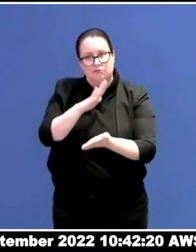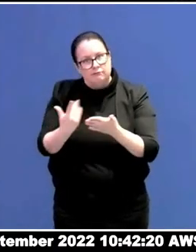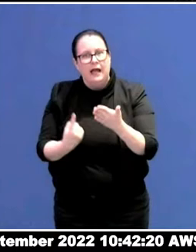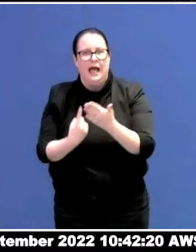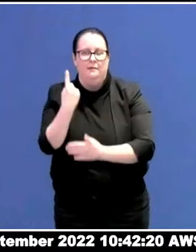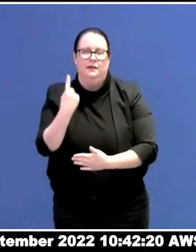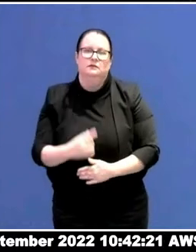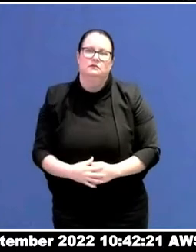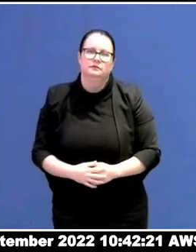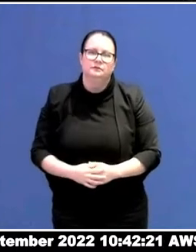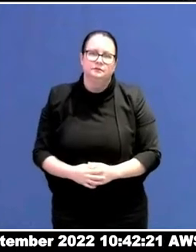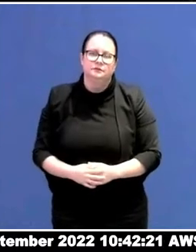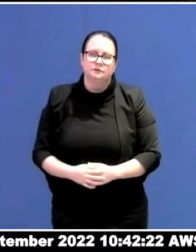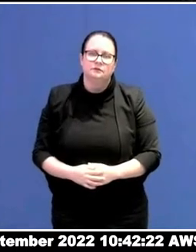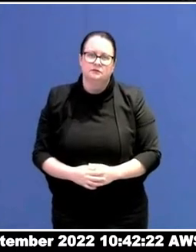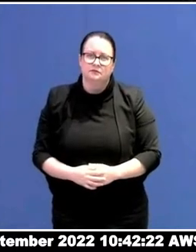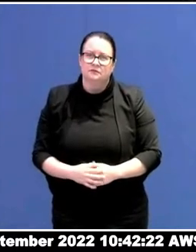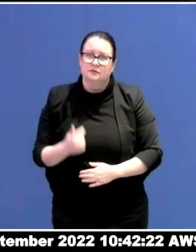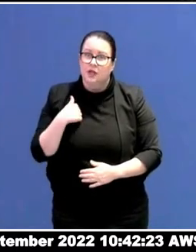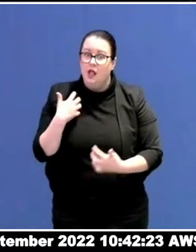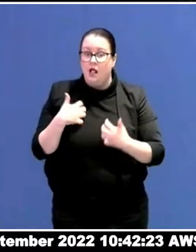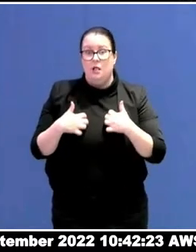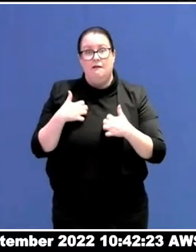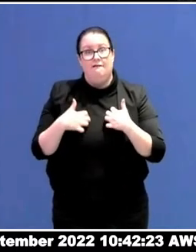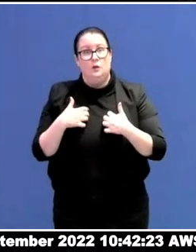And that's something I really look forward to seeing, is that change.